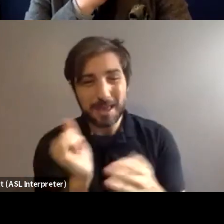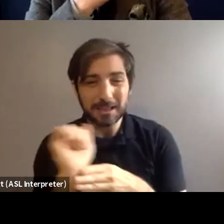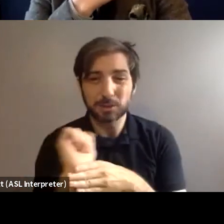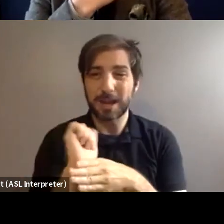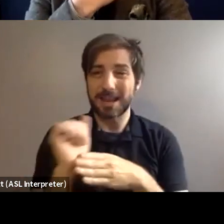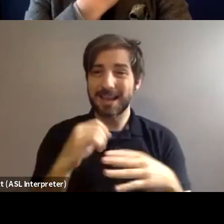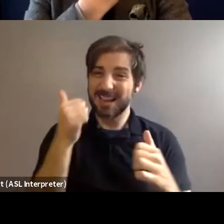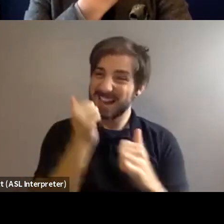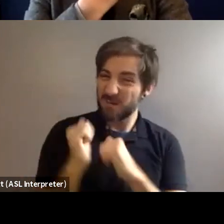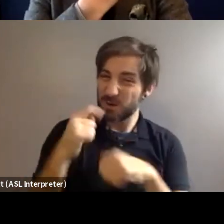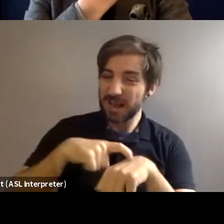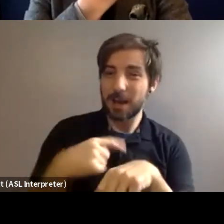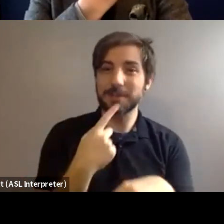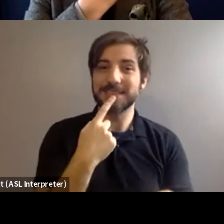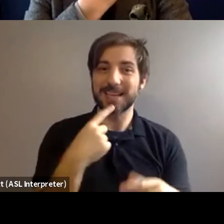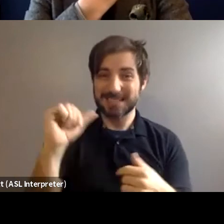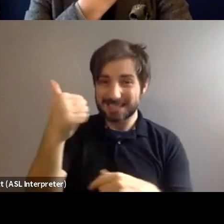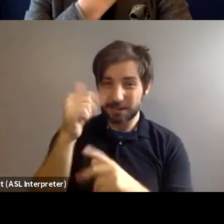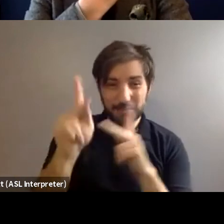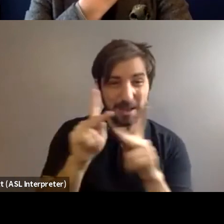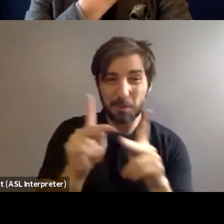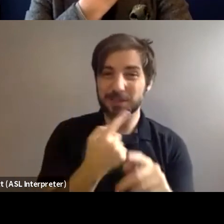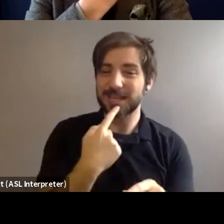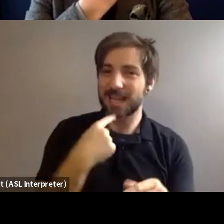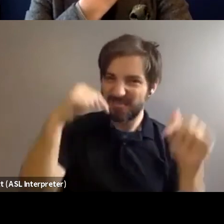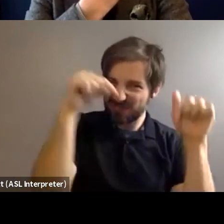10 people saying this is the way it should be and then the one person that's blind in